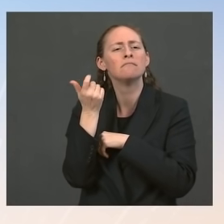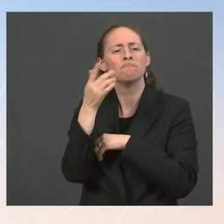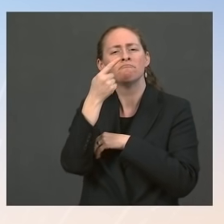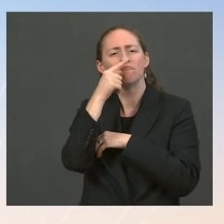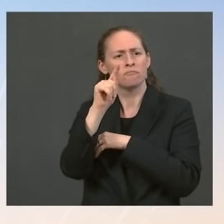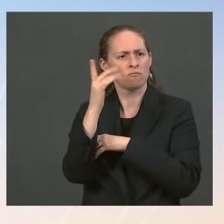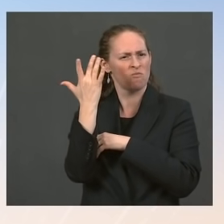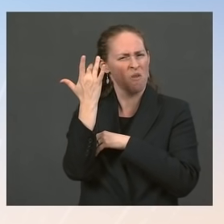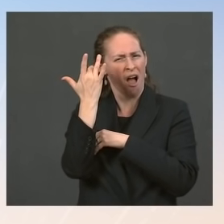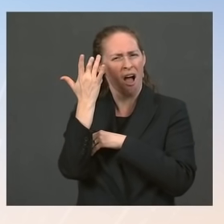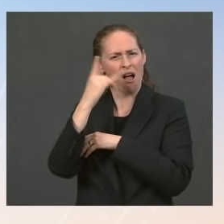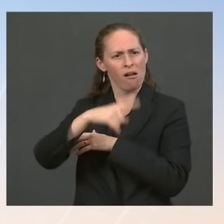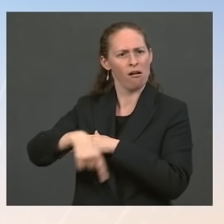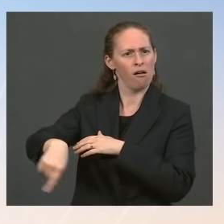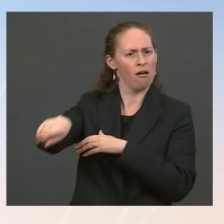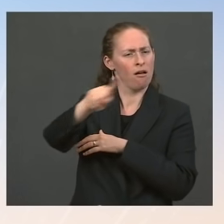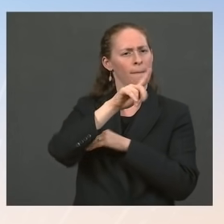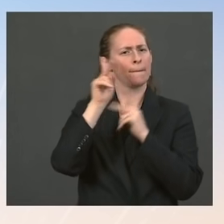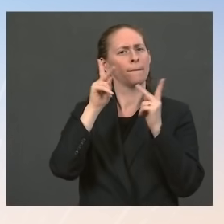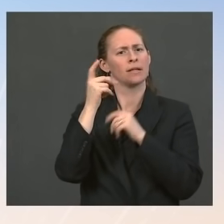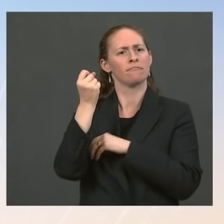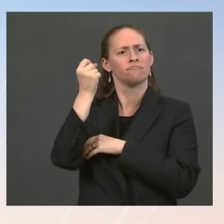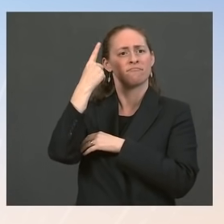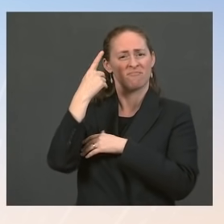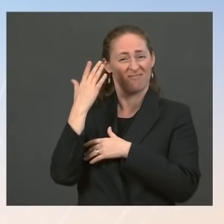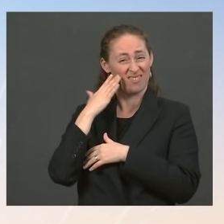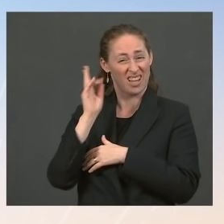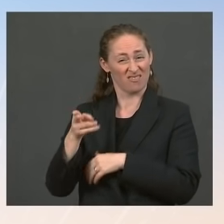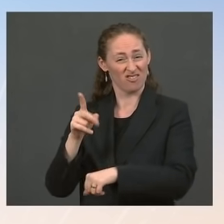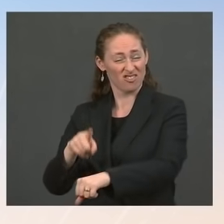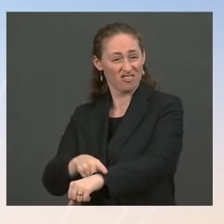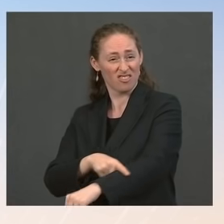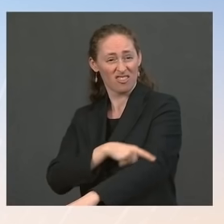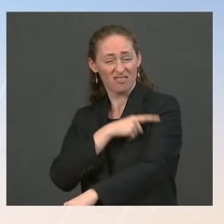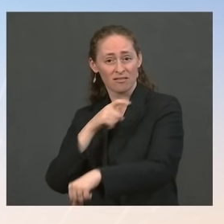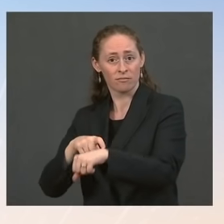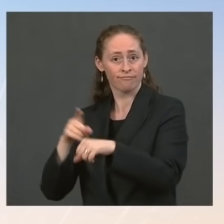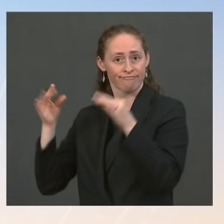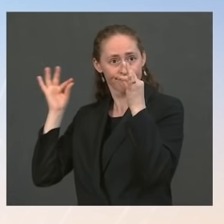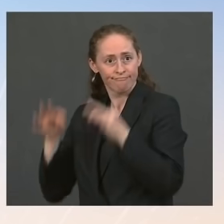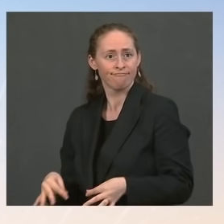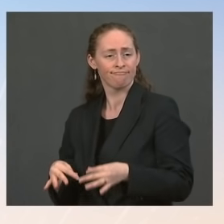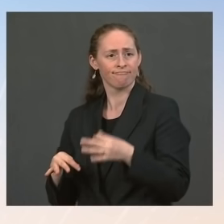given the historical gravity of that decision, don't they deserve to know who was advising the President